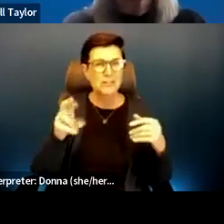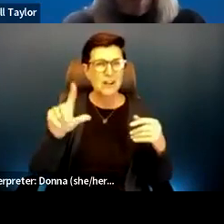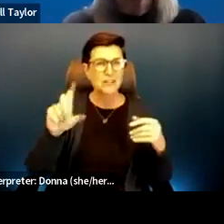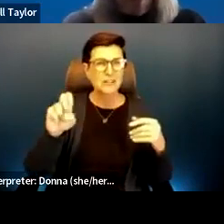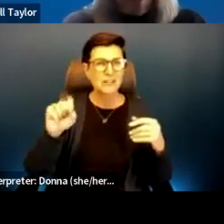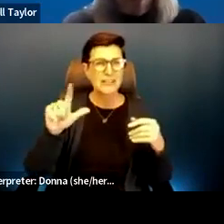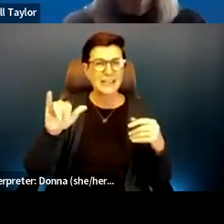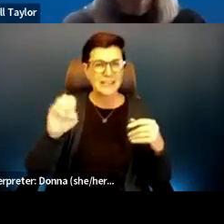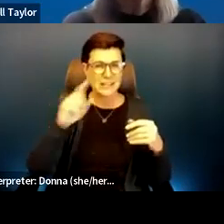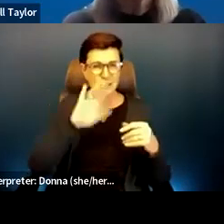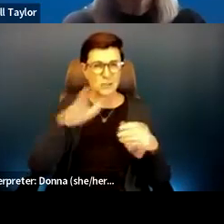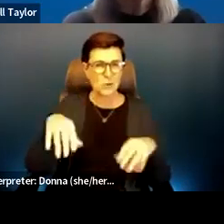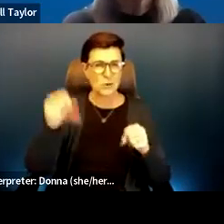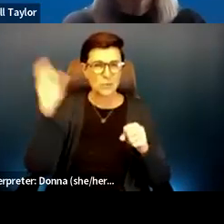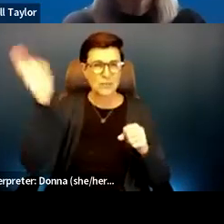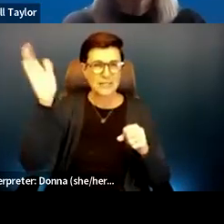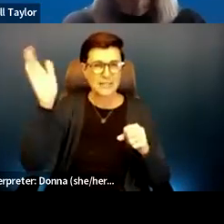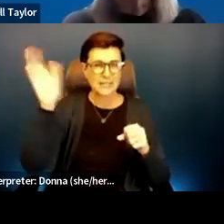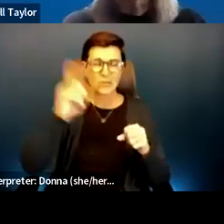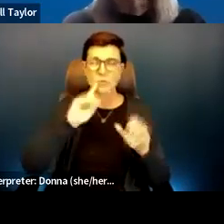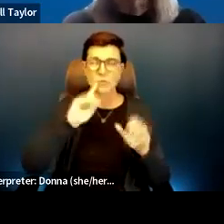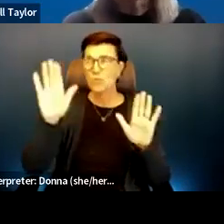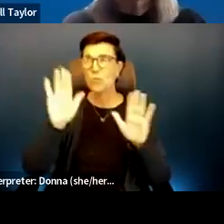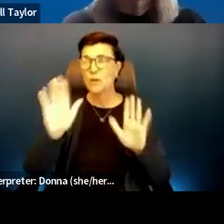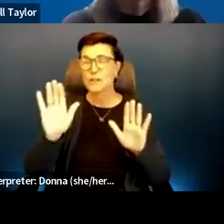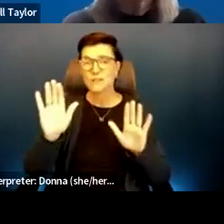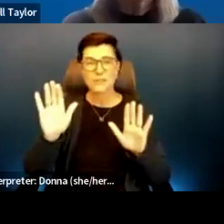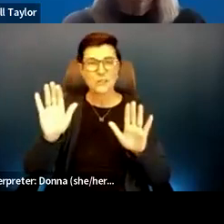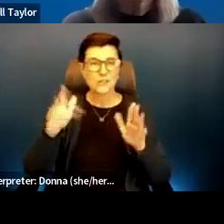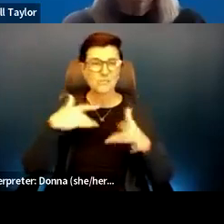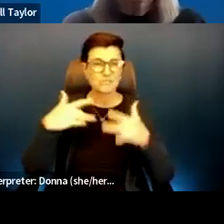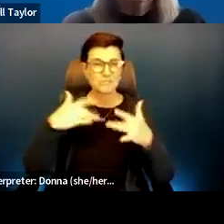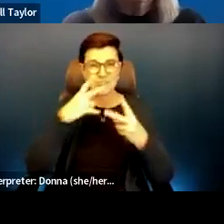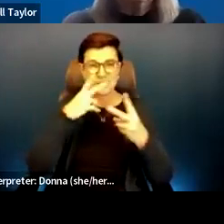It truly is wonderful to see the beginning of a process